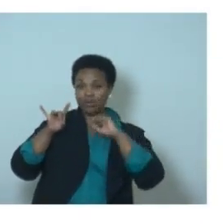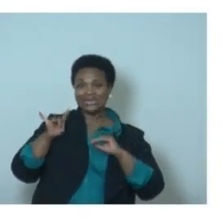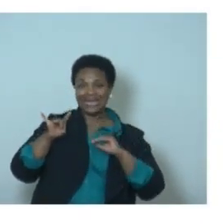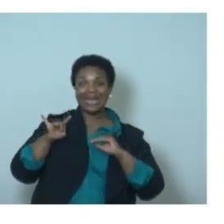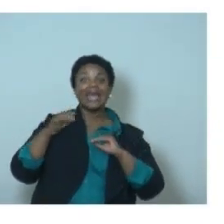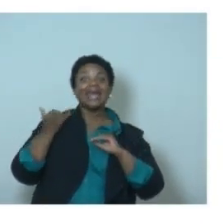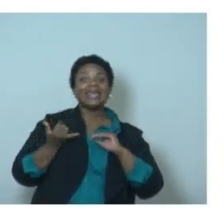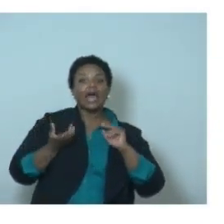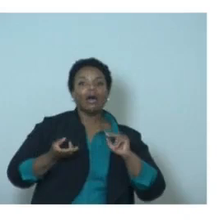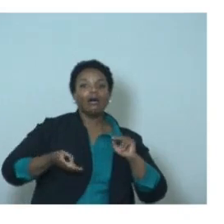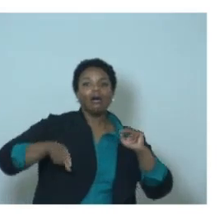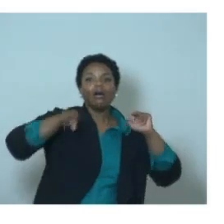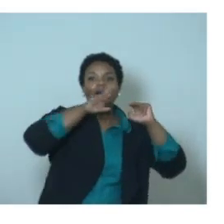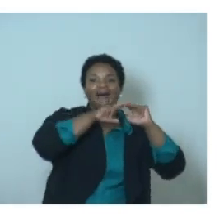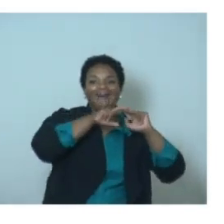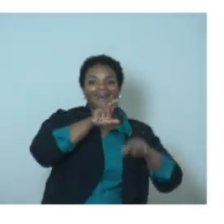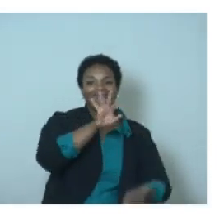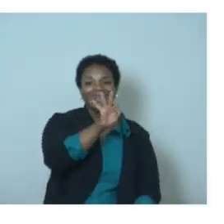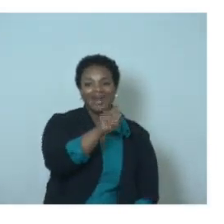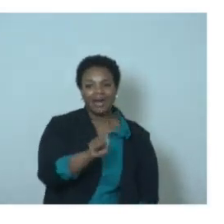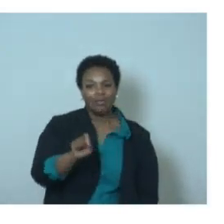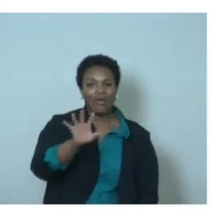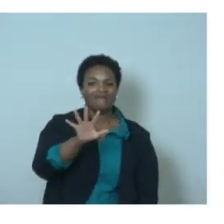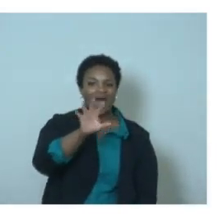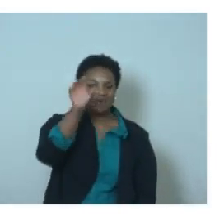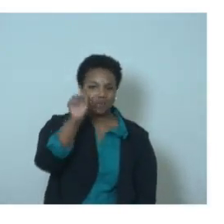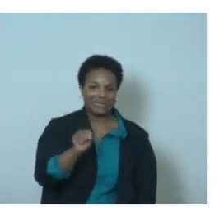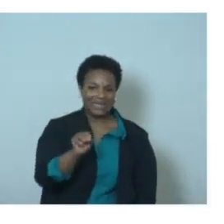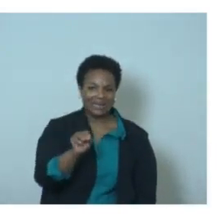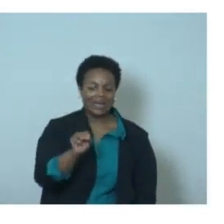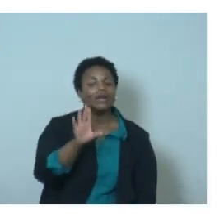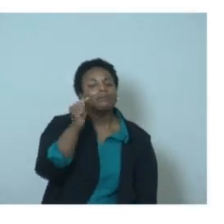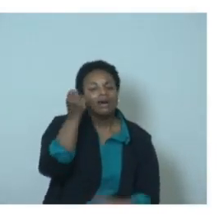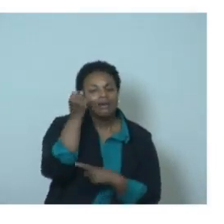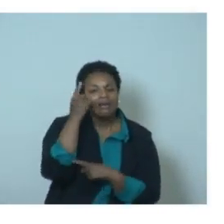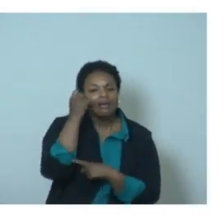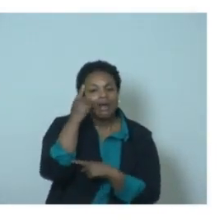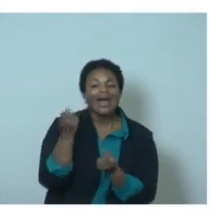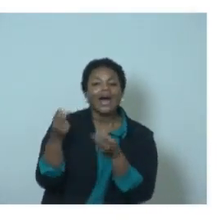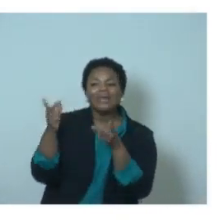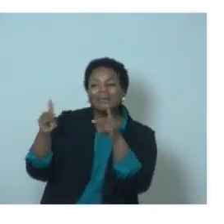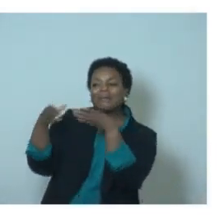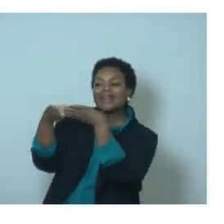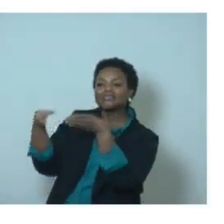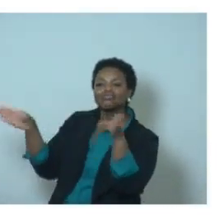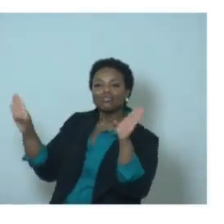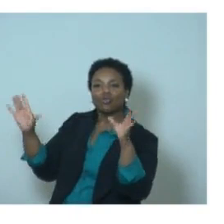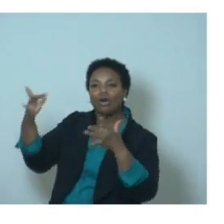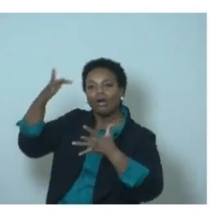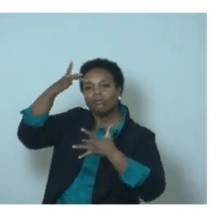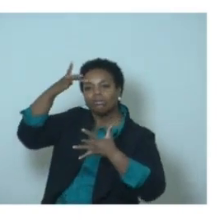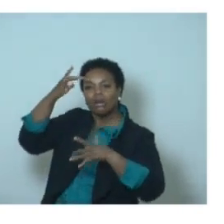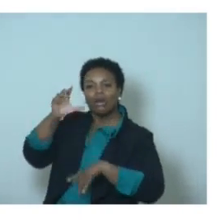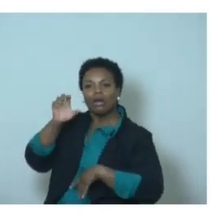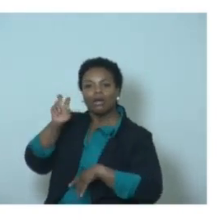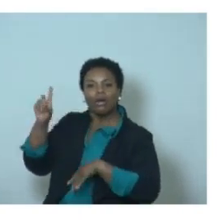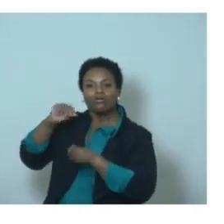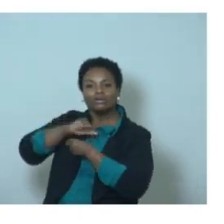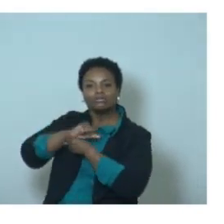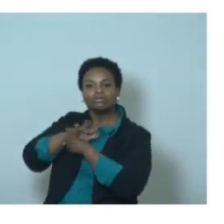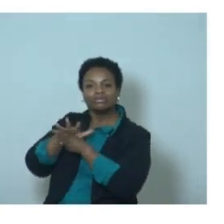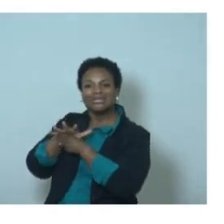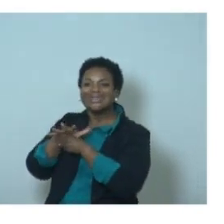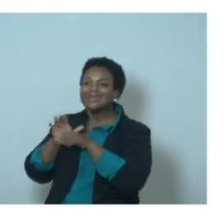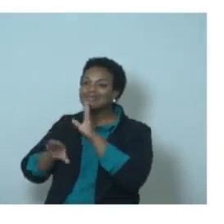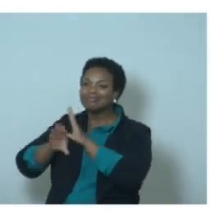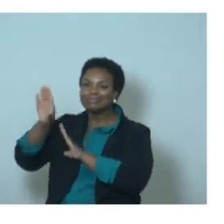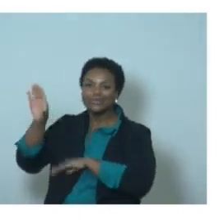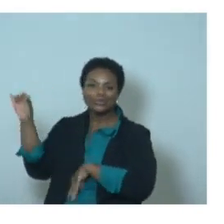HEALTHCARE WORKERS IS GONE FROM 7.8% 29.5% BECAUSE THE NUMBER OF COVID CASES IN THE POPULATION HAS ALSO GONE UP AS WELL.